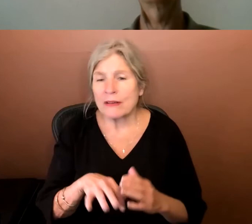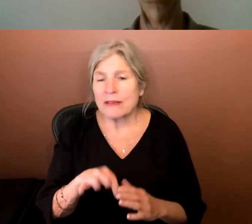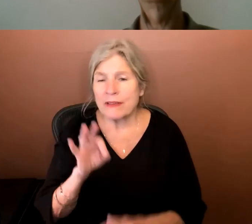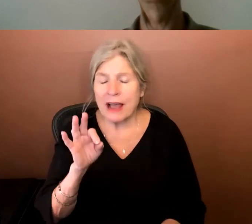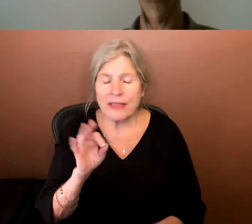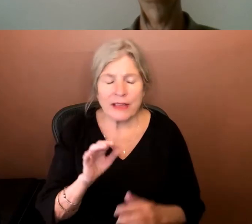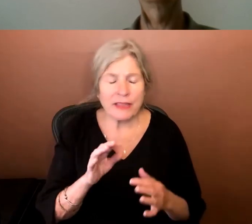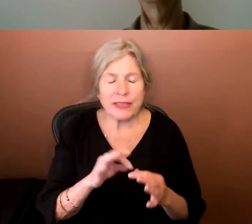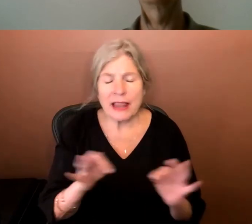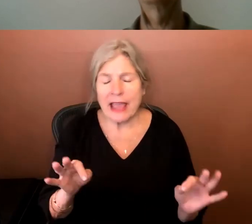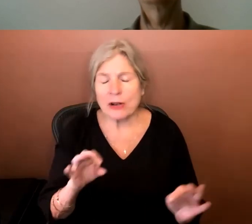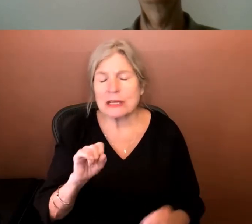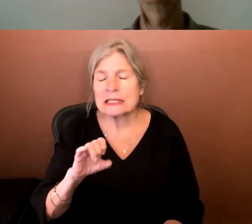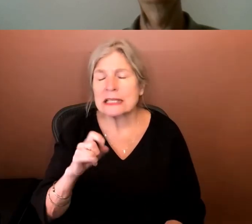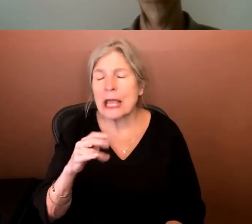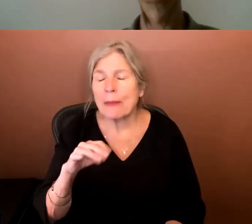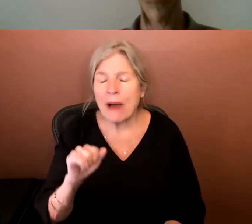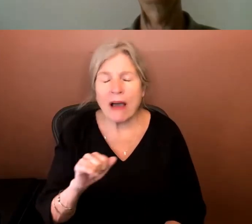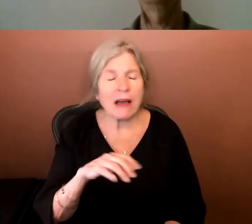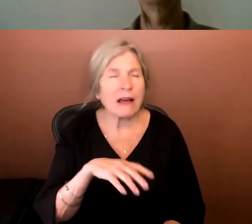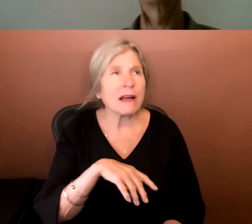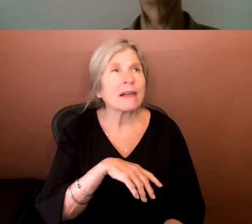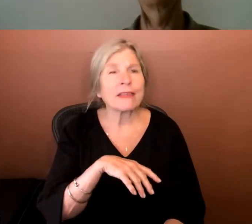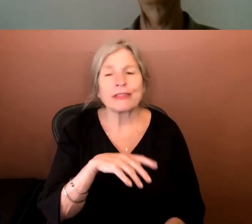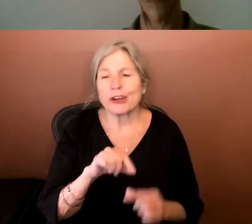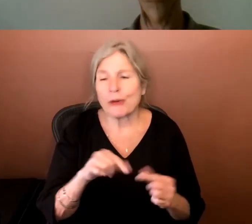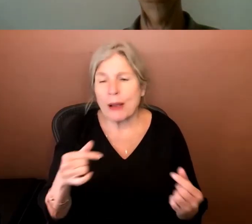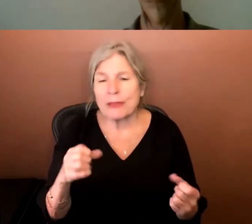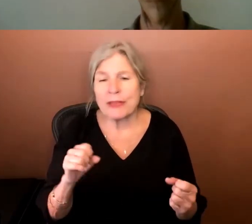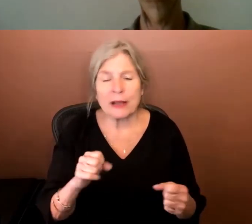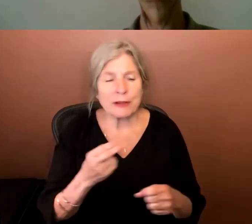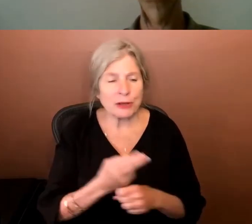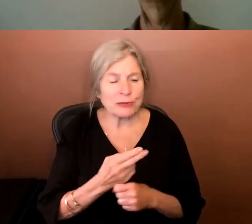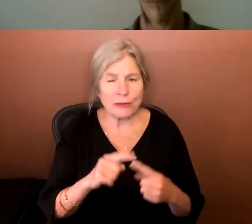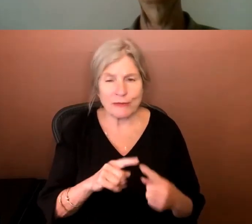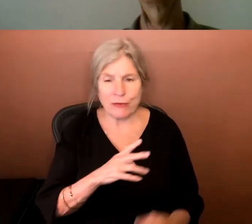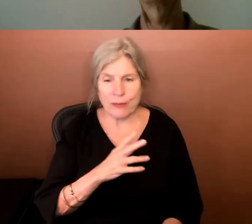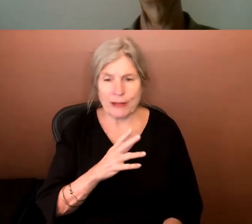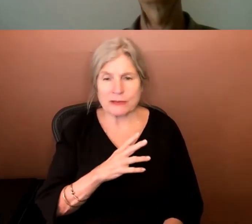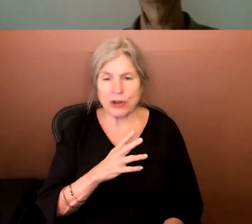a schema, a grammar that are used to formally